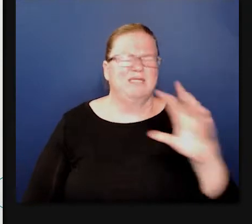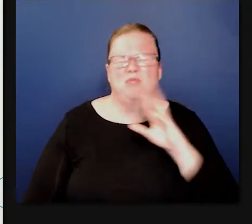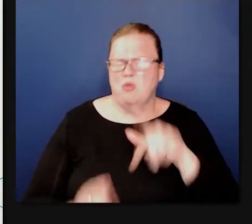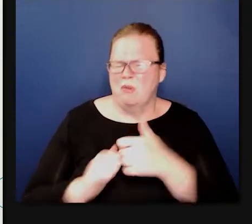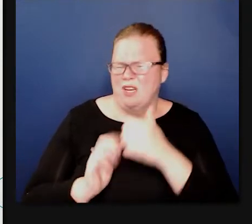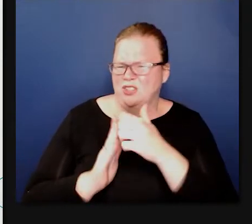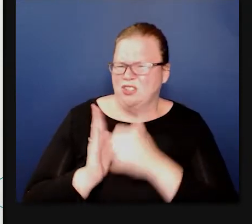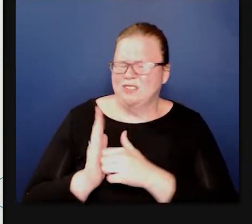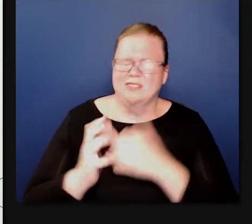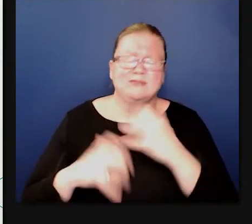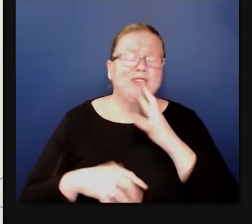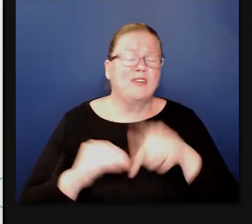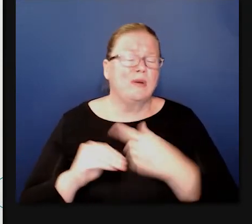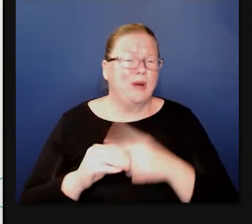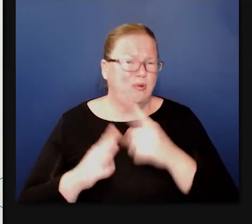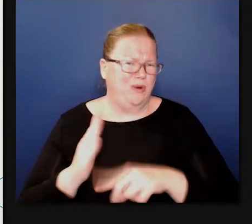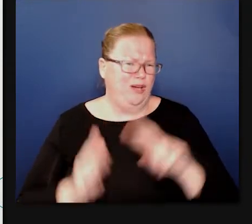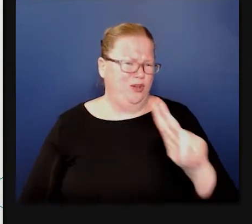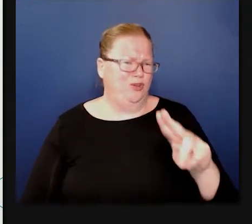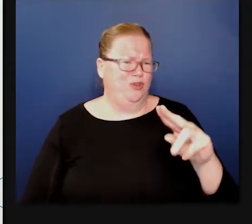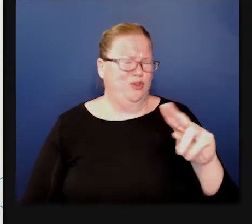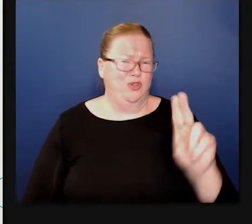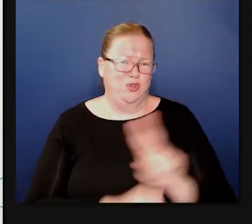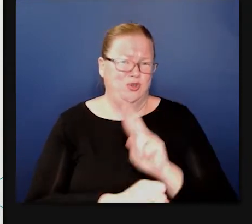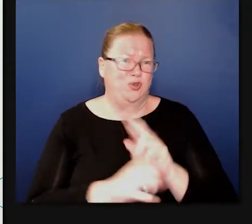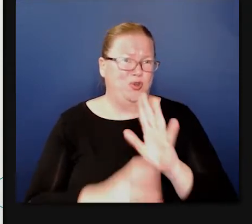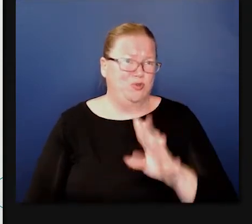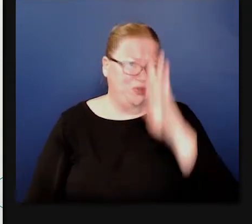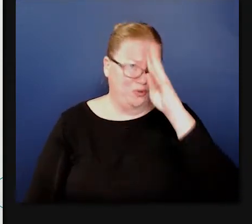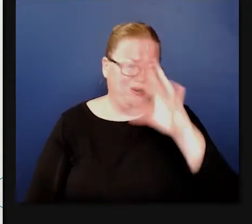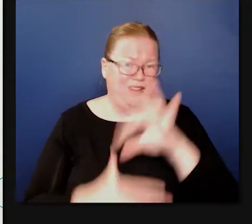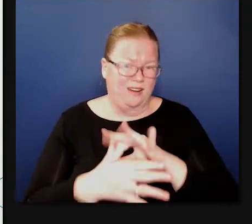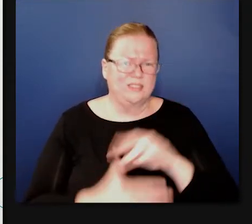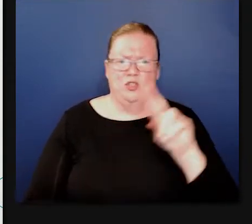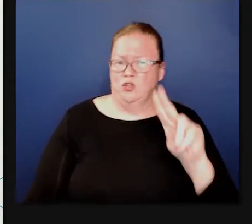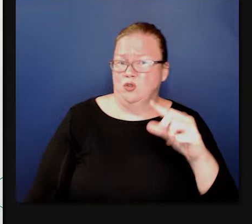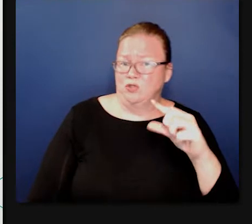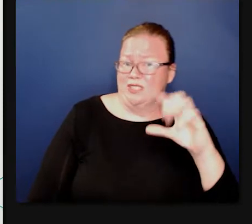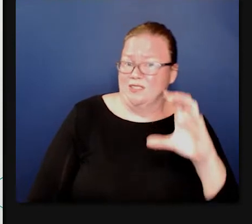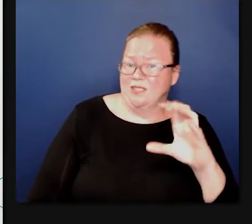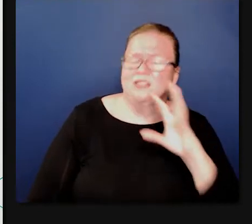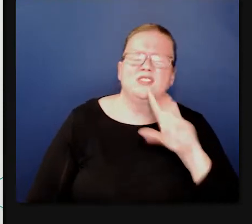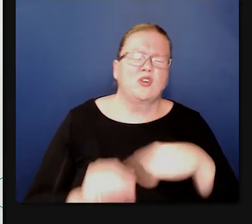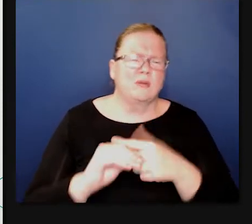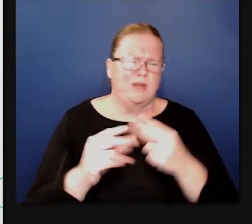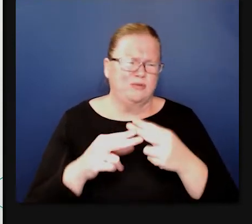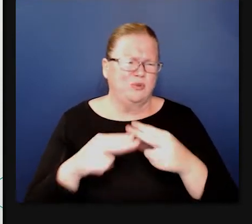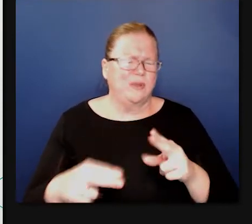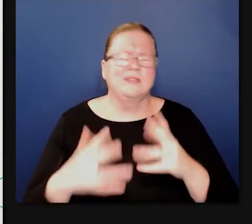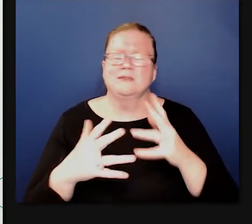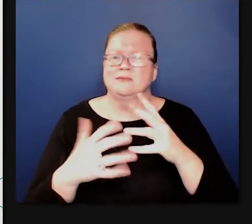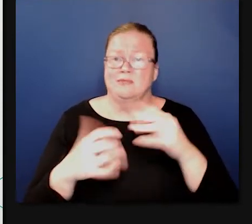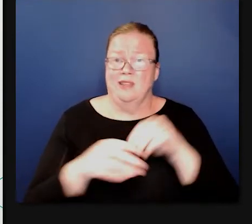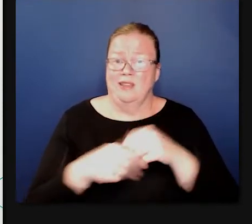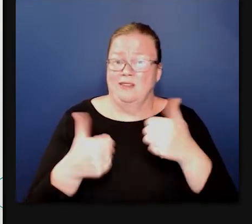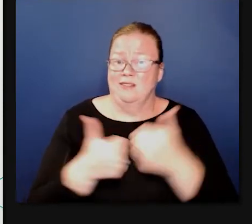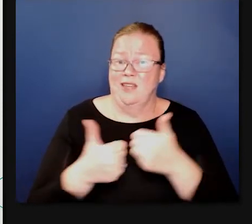So we'll start with talking about what is user generated content or UGC. We'll go into a quick in-game demo